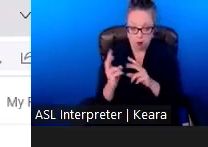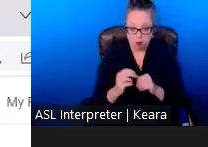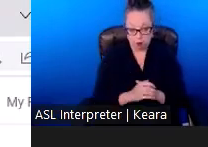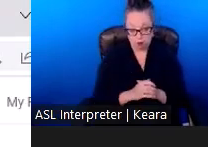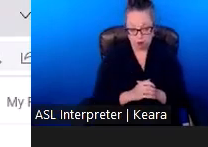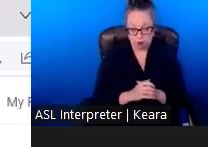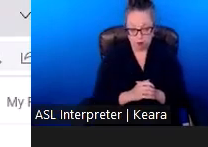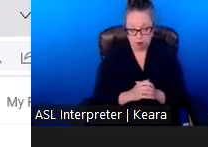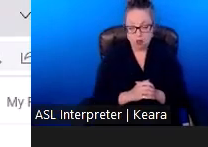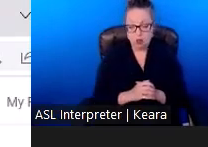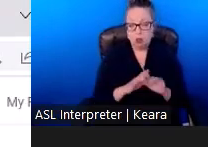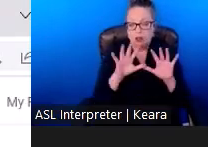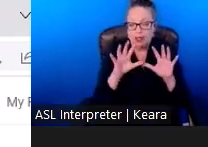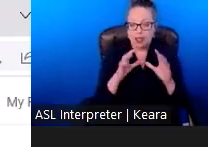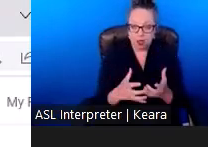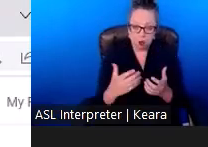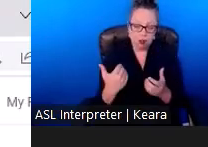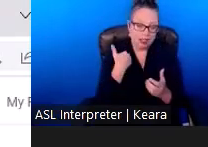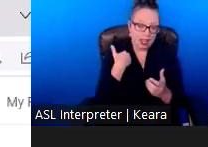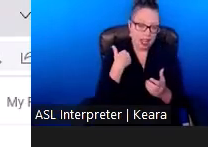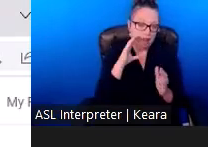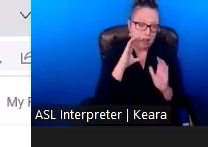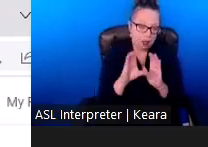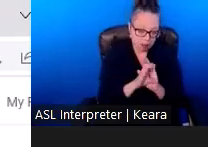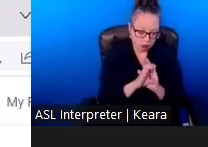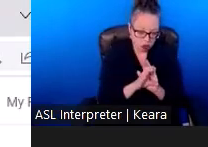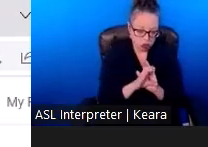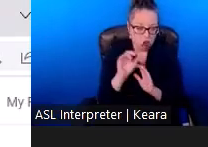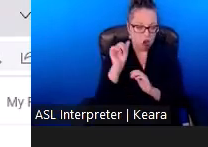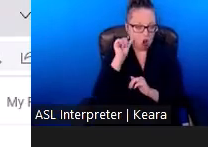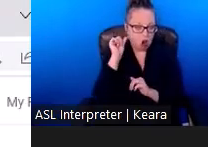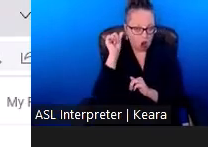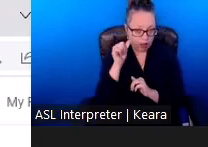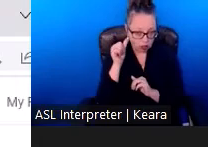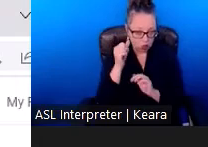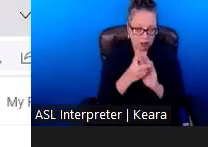that collect image, audio, and video work samples will use a media library function